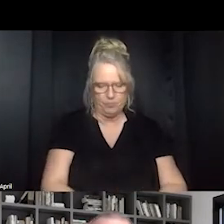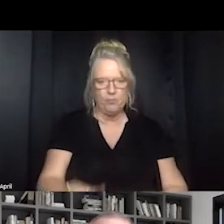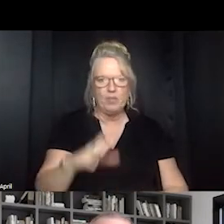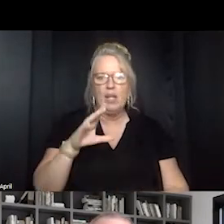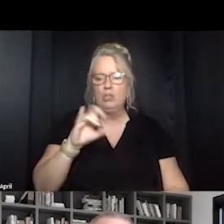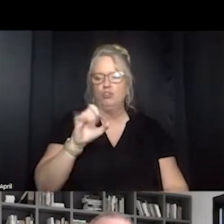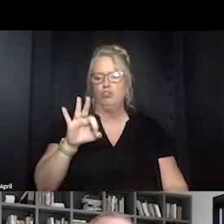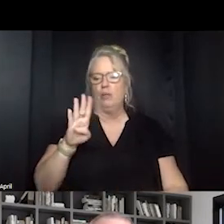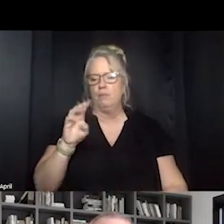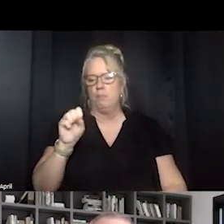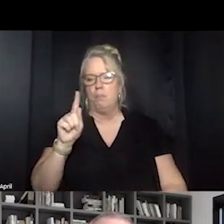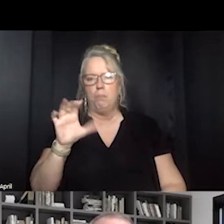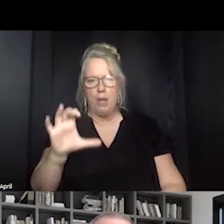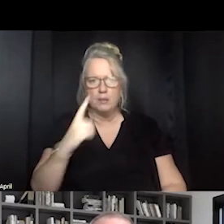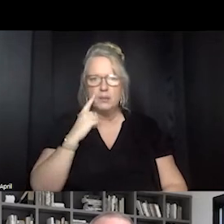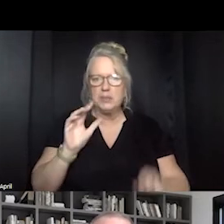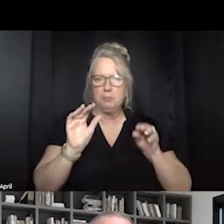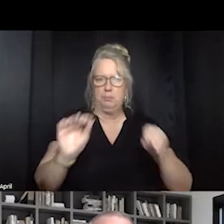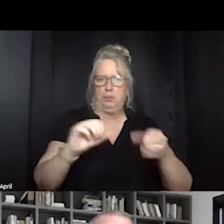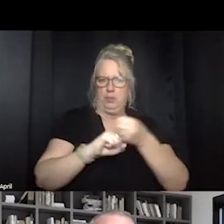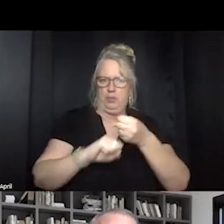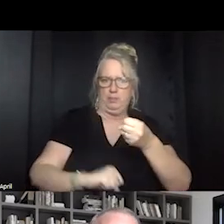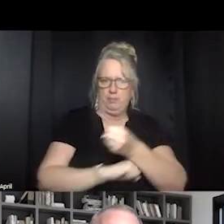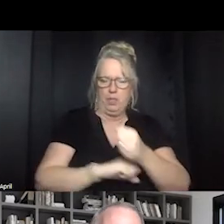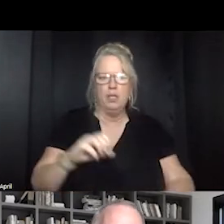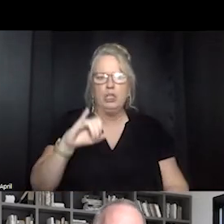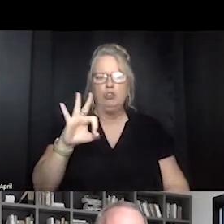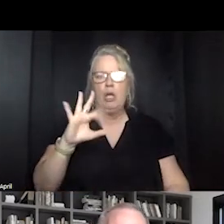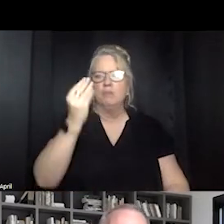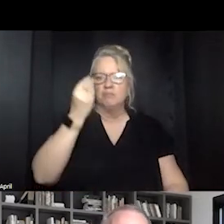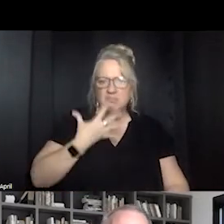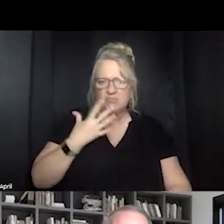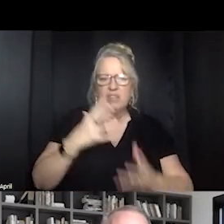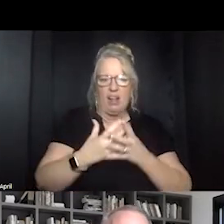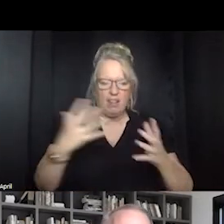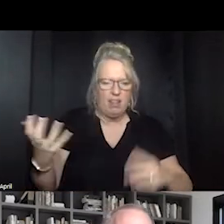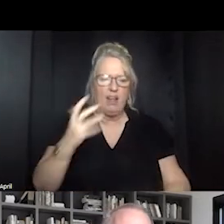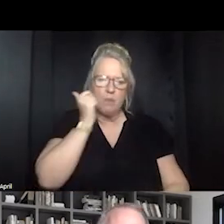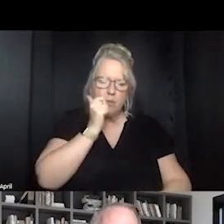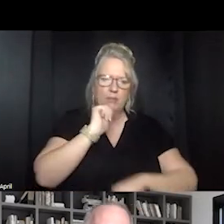SOME SOME GREAT FOUNDATION FOR US. JEFF GAVE US A LOT OF PRACTICAL IMPLEMENTATION OF THE CONCEPTS.